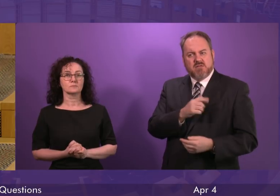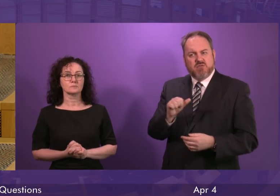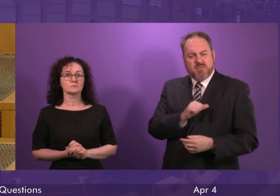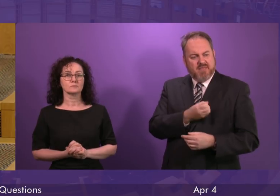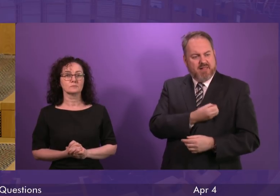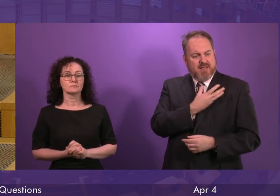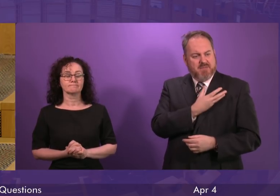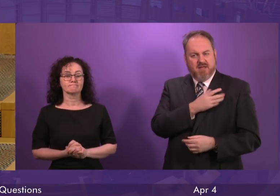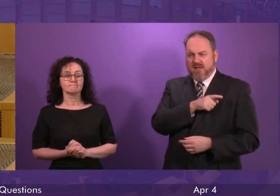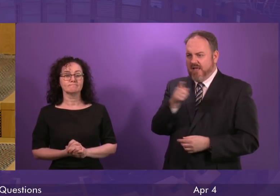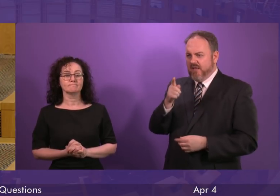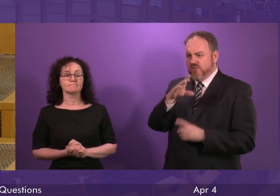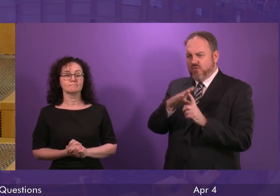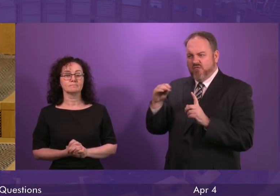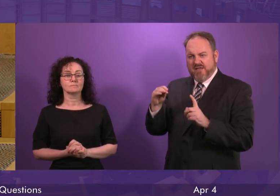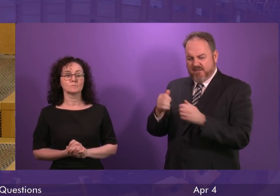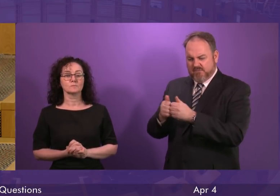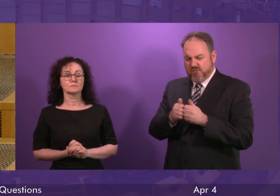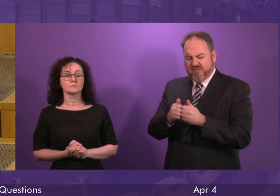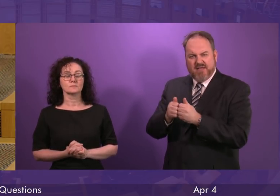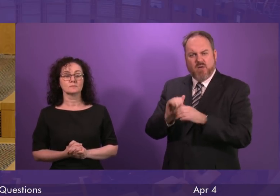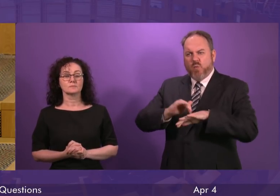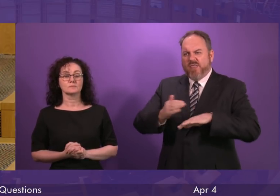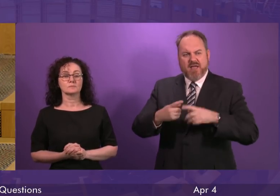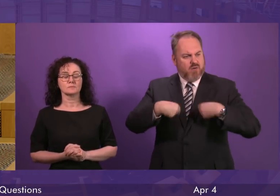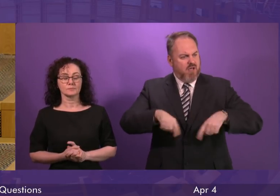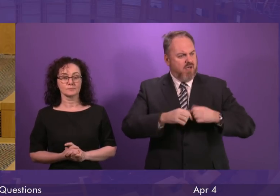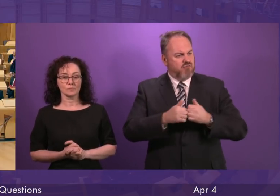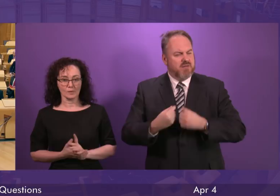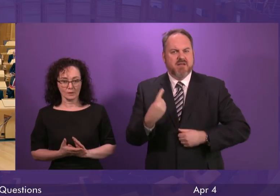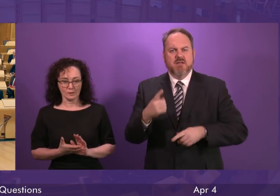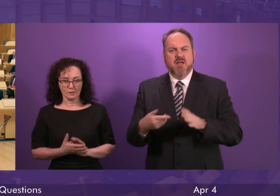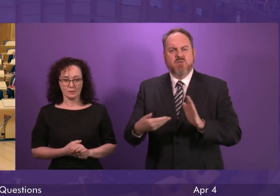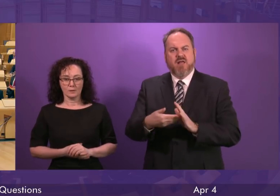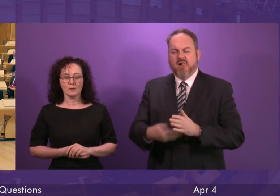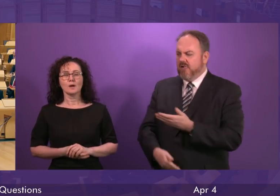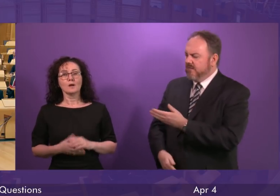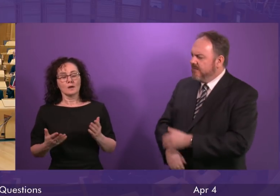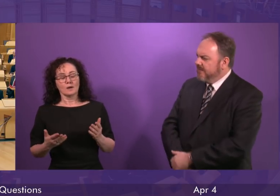of the Labour Party, there will be no people’s vote. Is that the First Minister’s understanding?